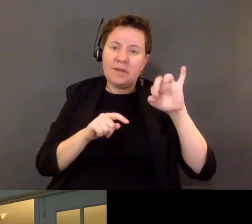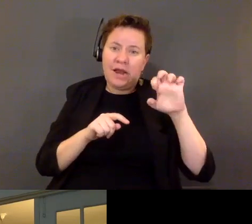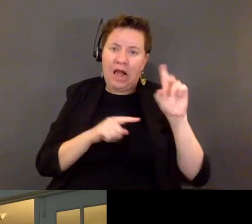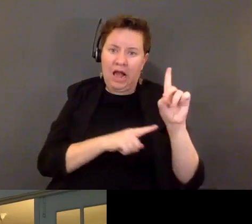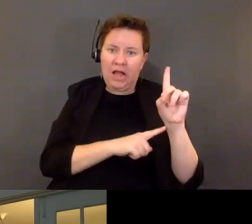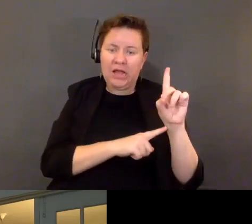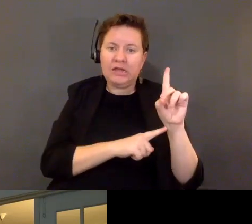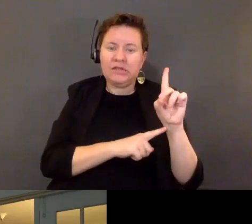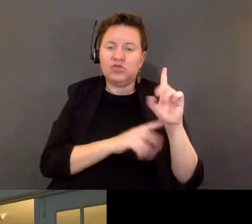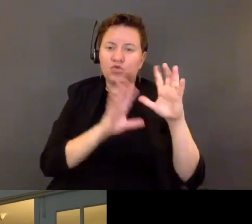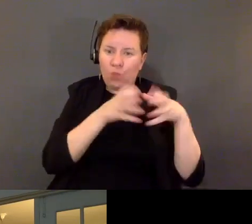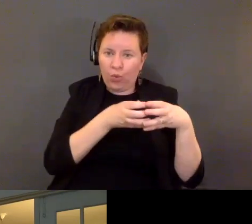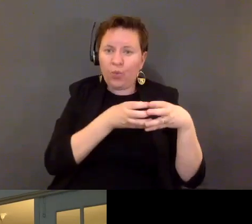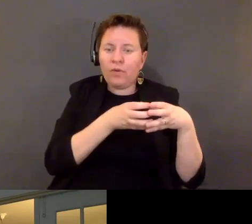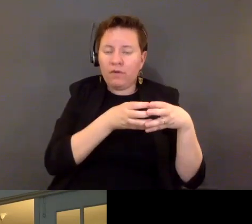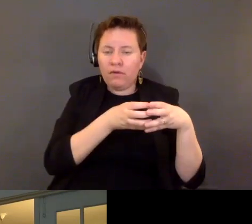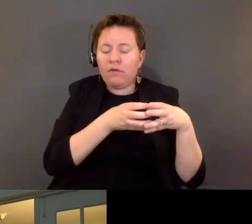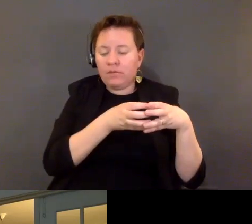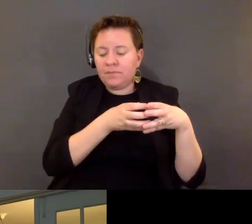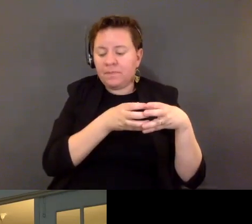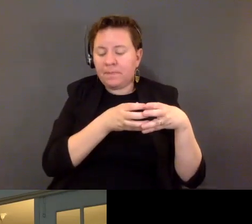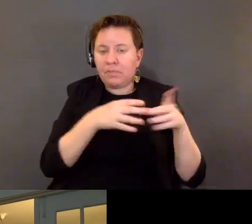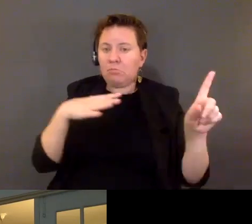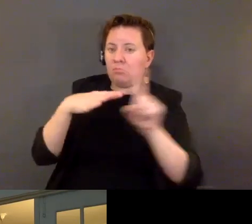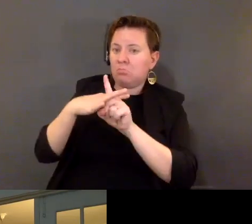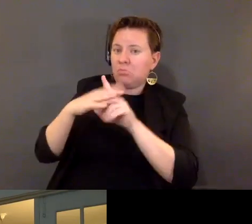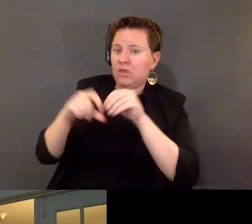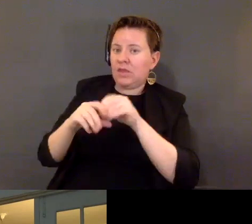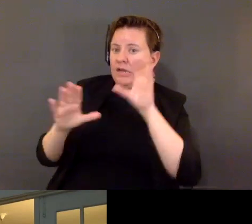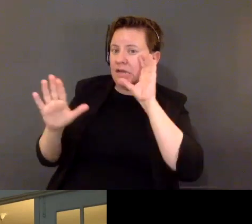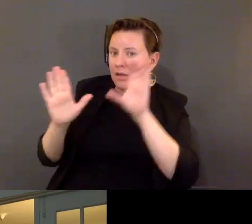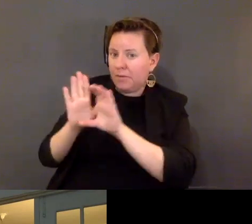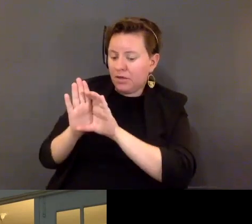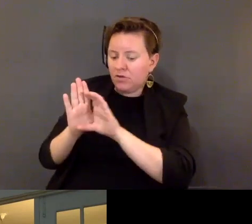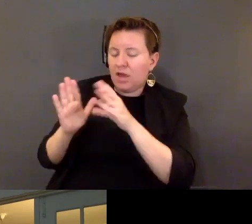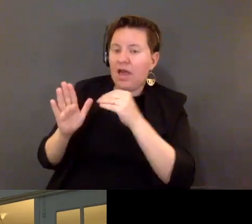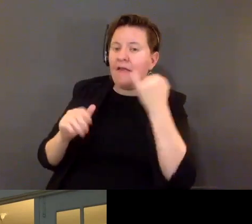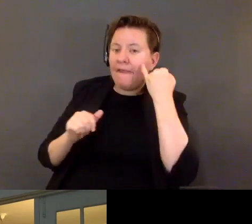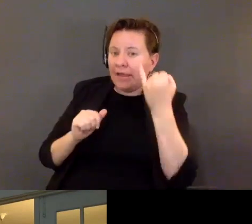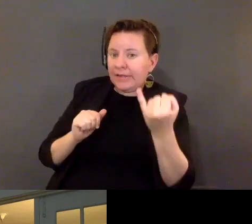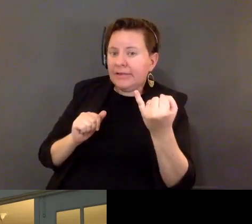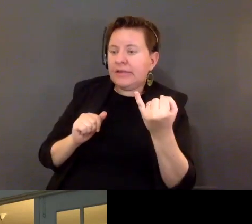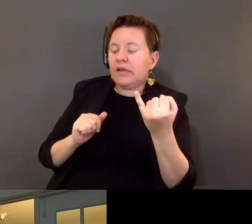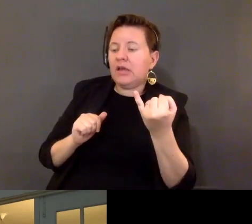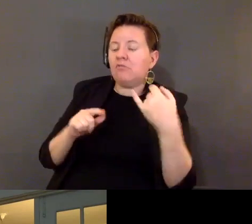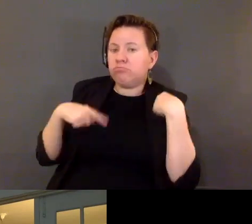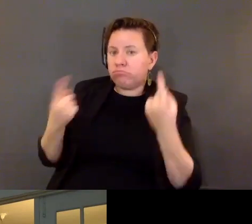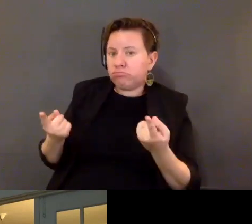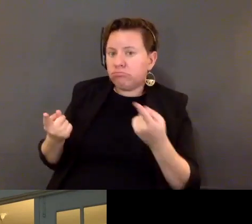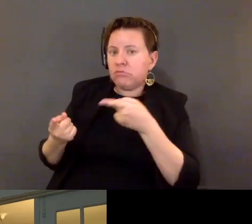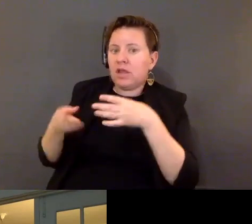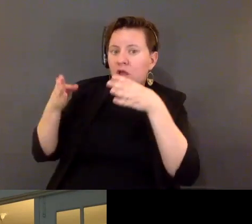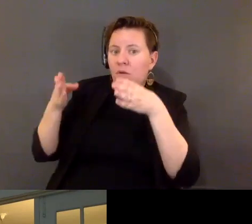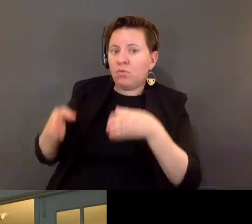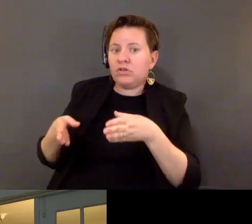entity appears in an image and the idea has been that that person's basic existence is one of pain